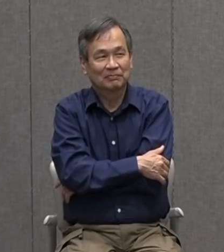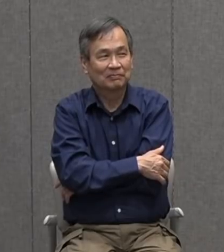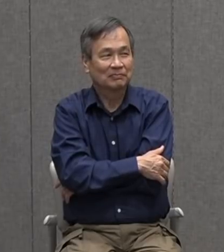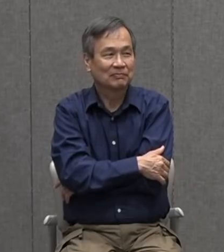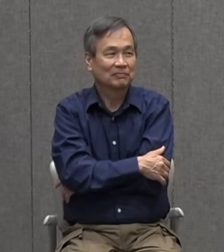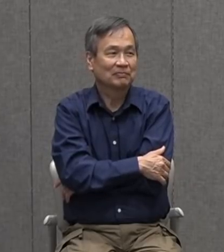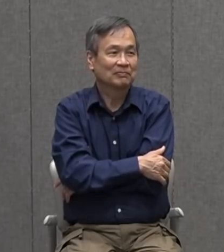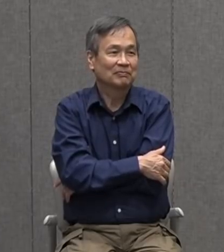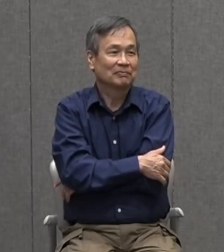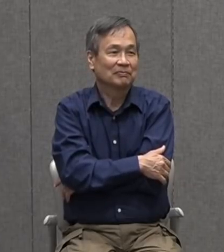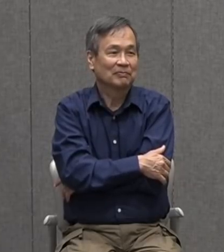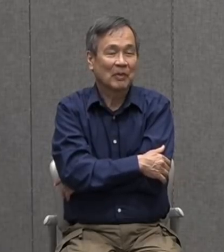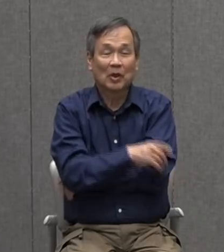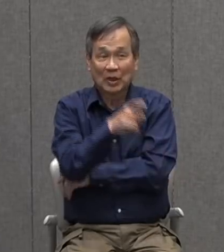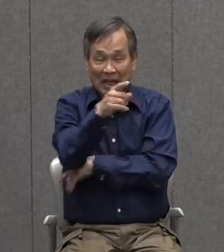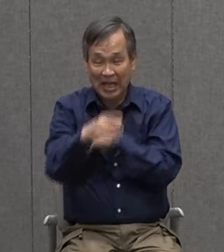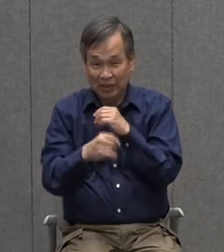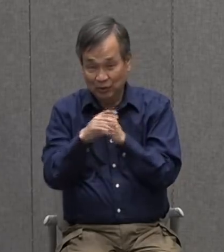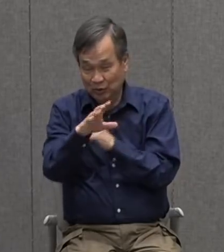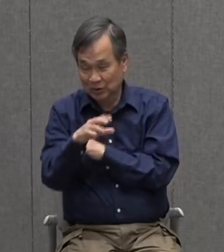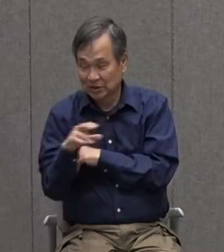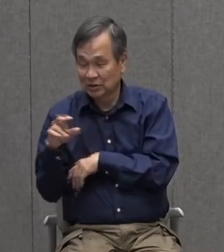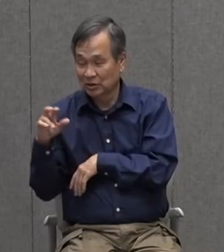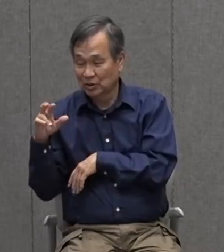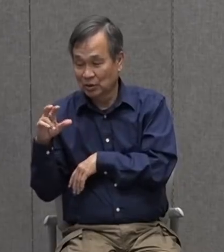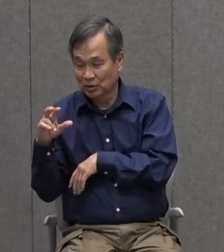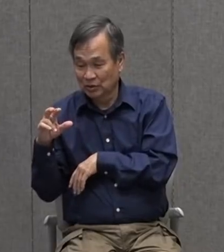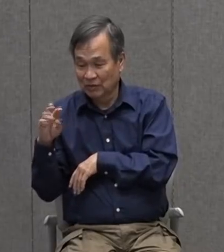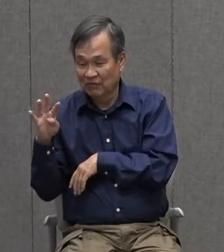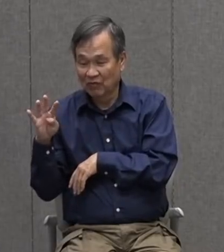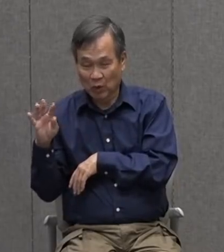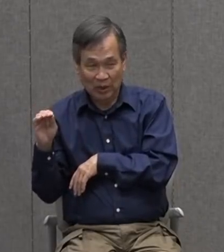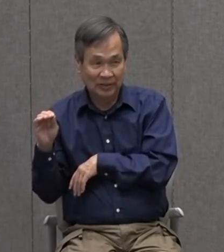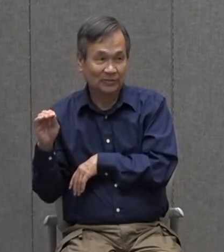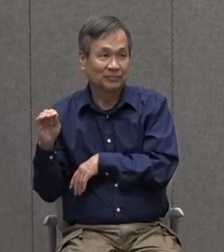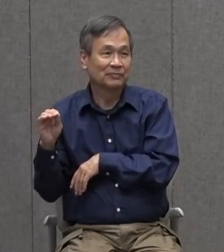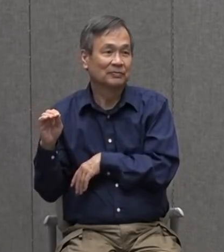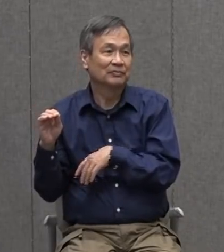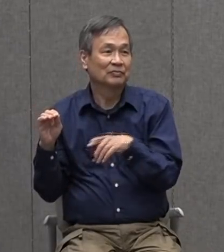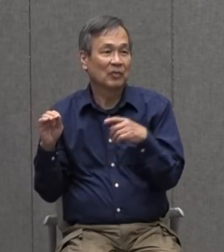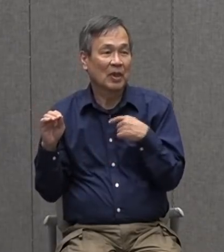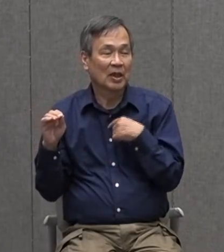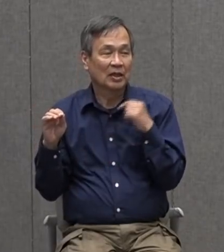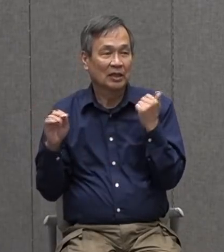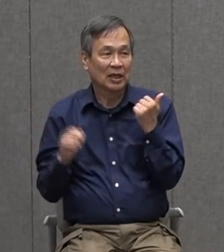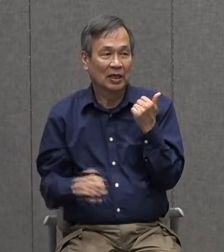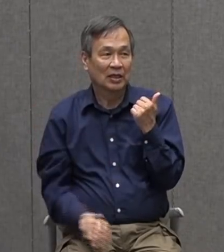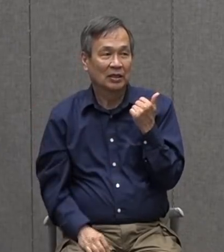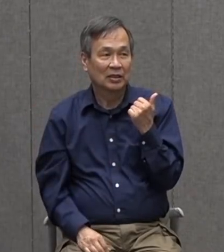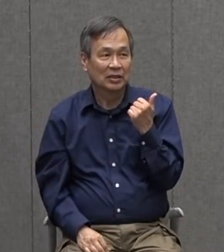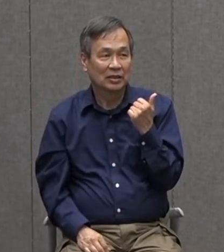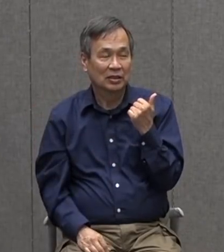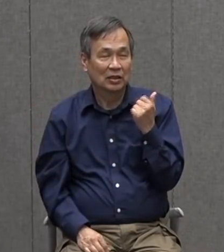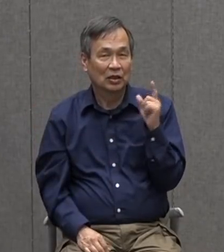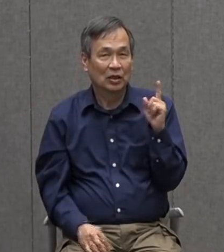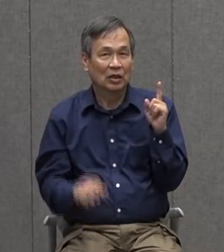Add it to your total. Okay, so let's see, 40. So if I did this one times 10,